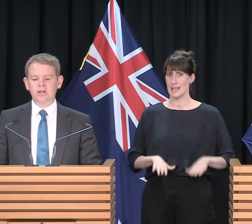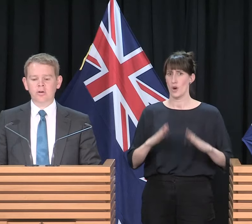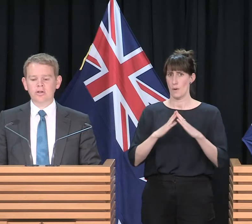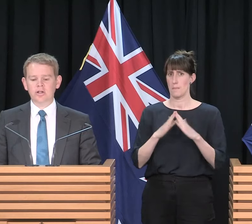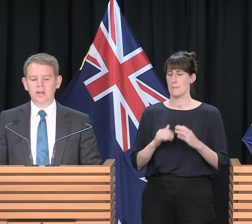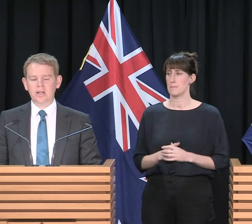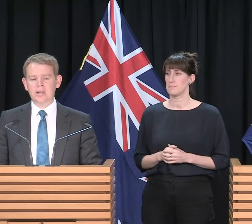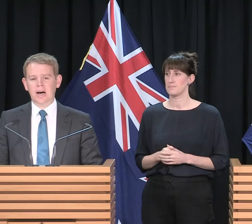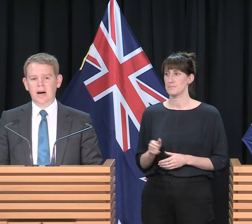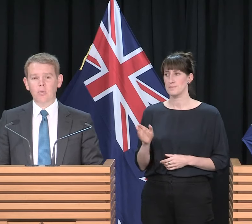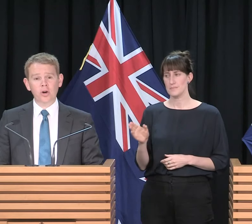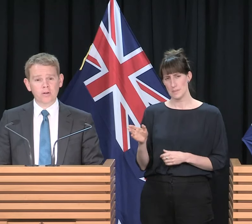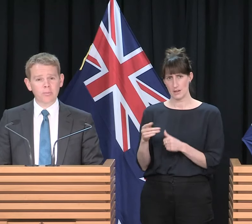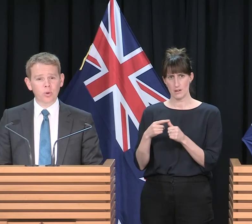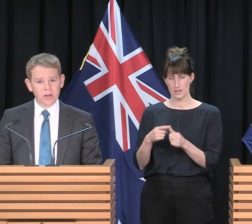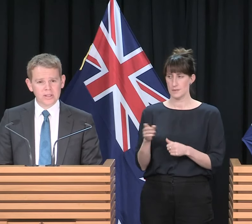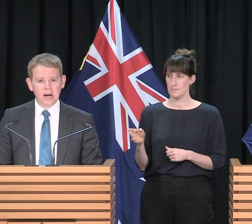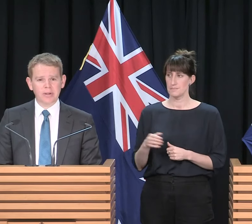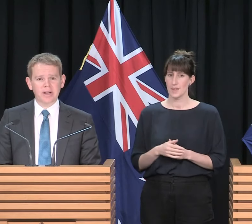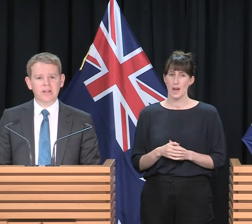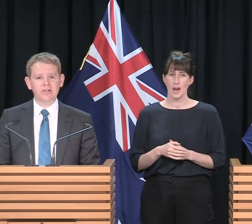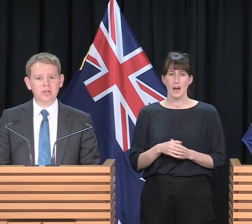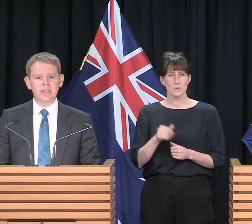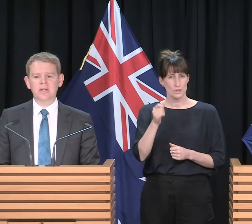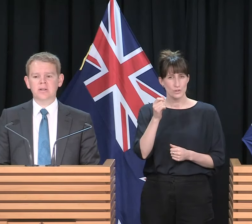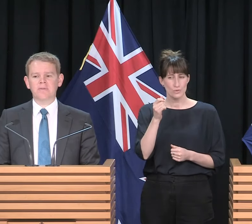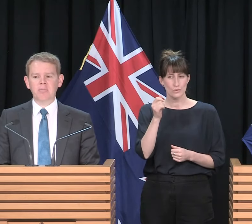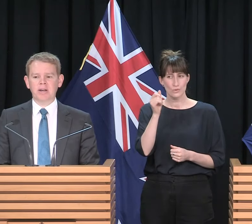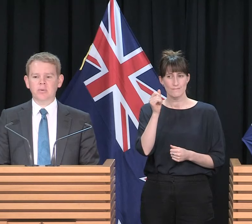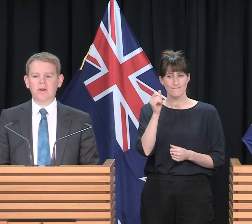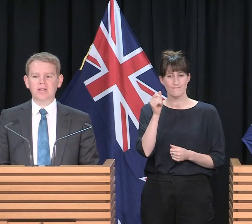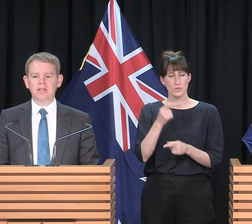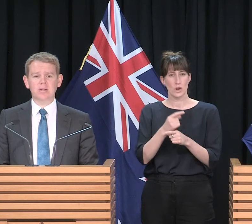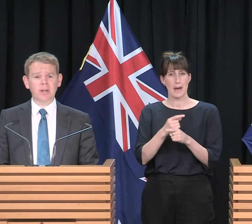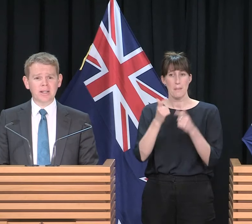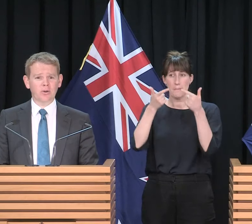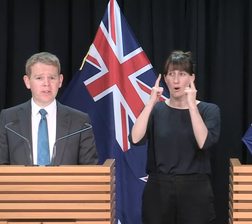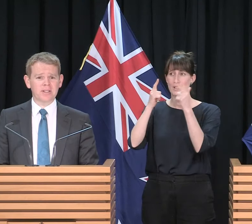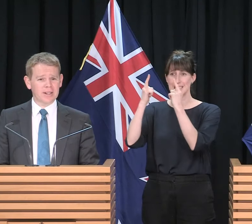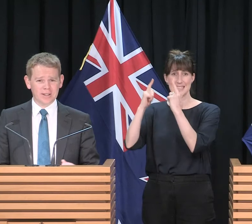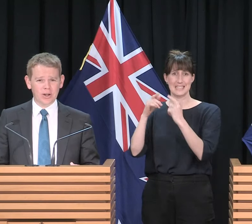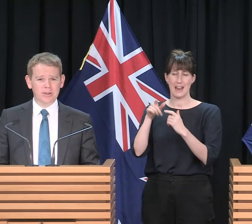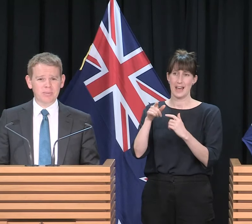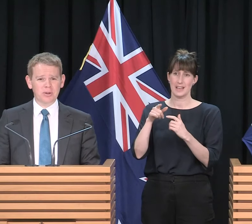others to ensure that they are doing that. I have also been speaking with retail and hospitality associations as